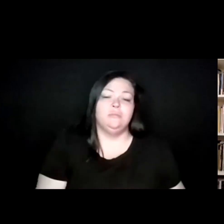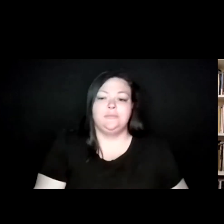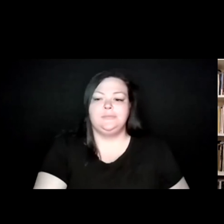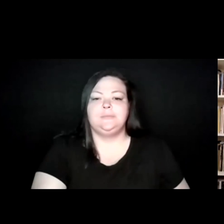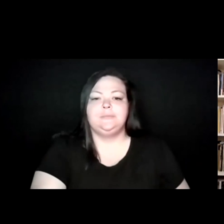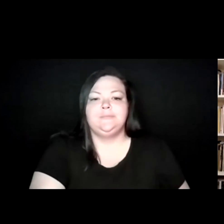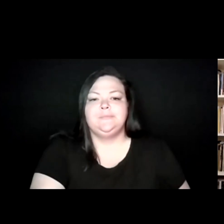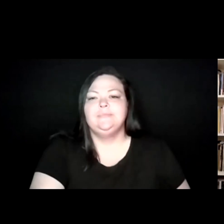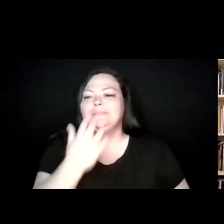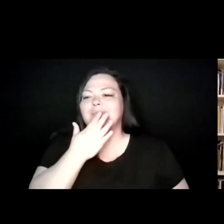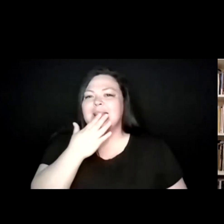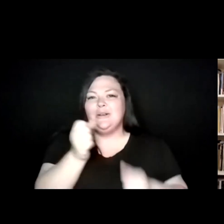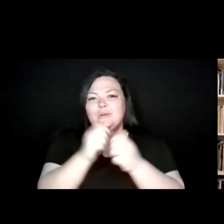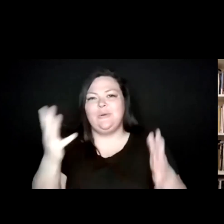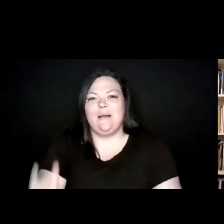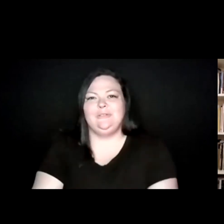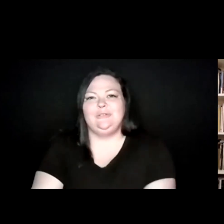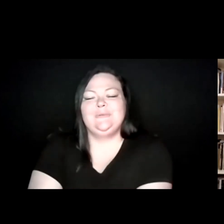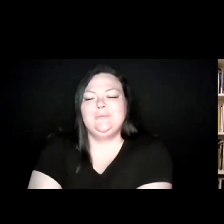Thank you so much.